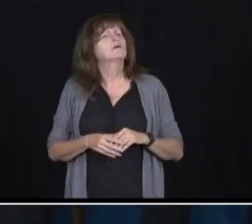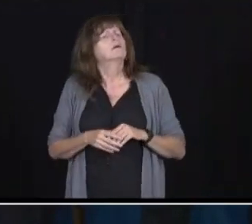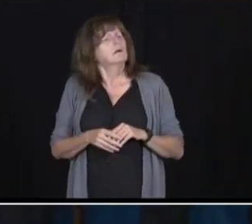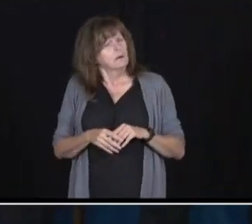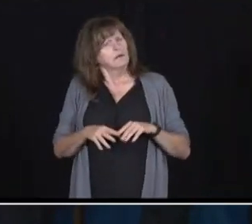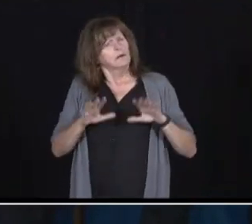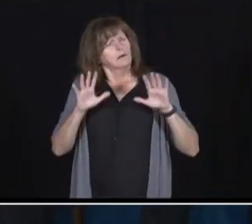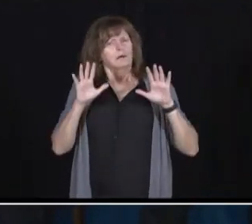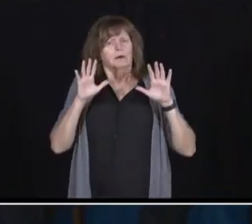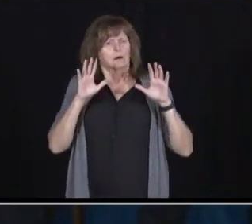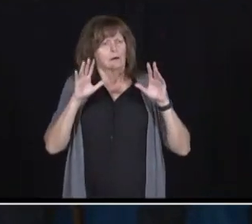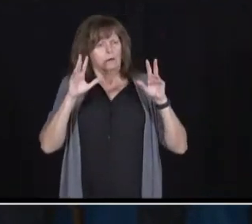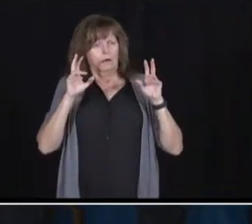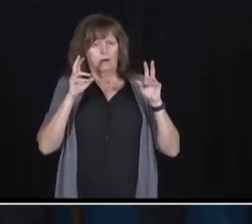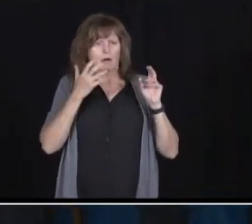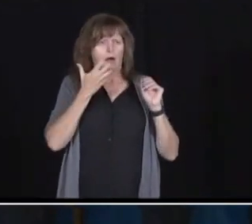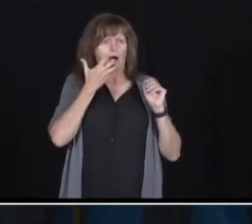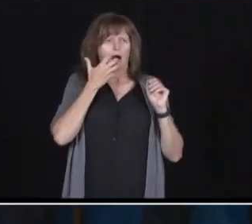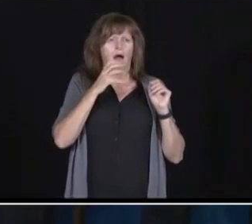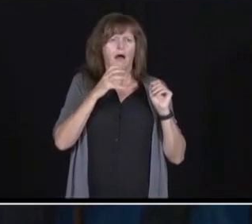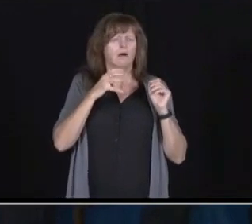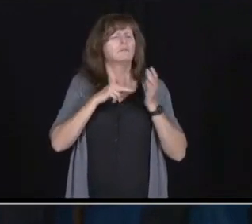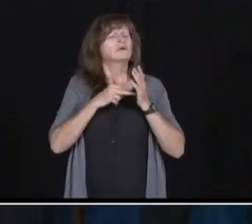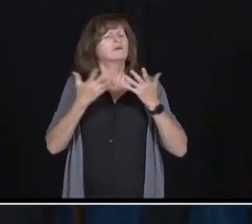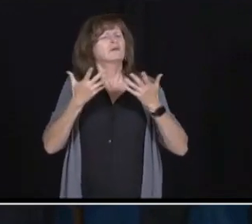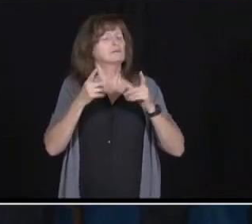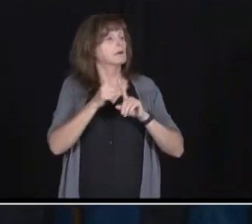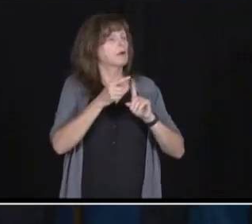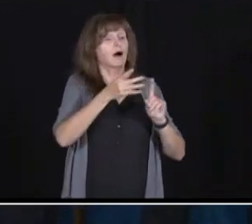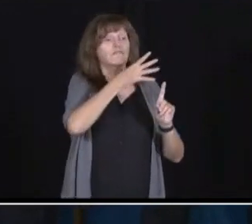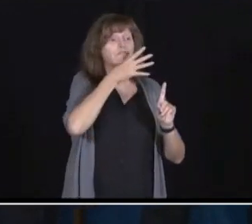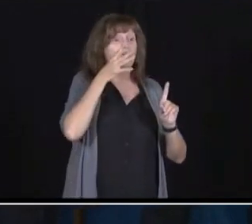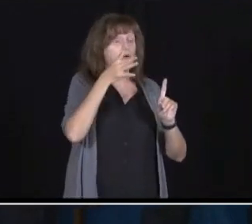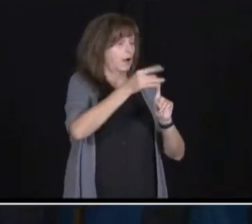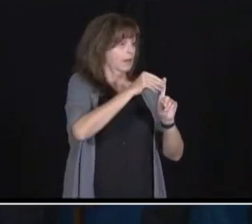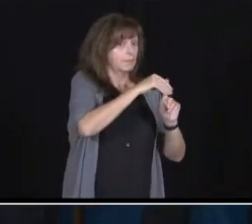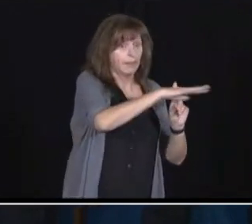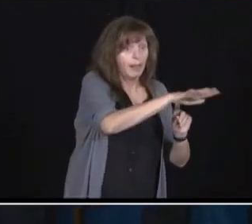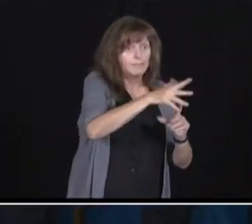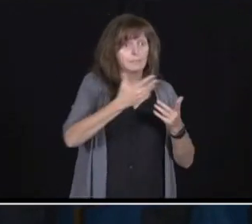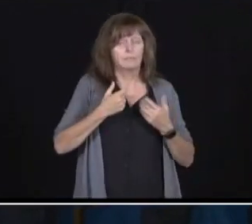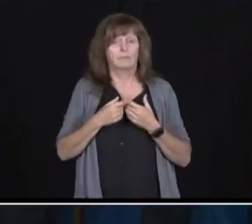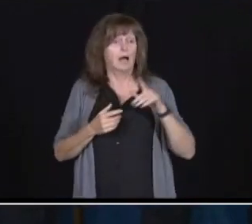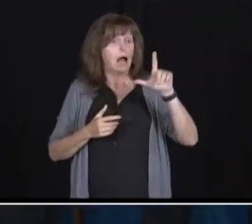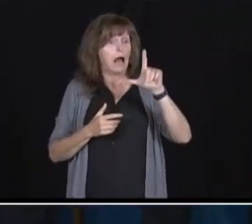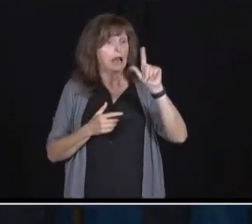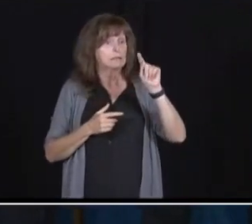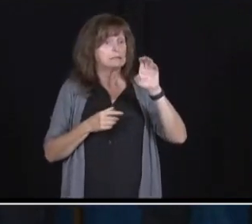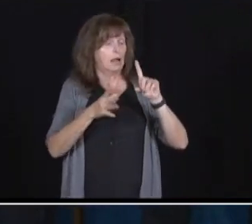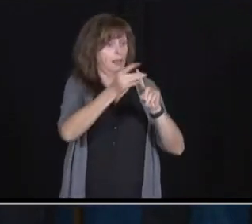encourage boards to focus on now that there is this influx of cash as well? Absolutely, we have always focused on let's